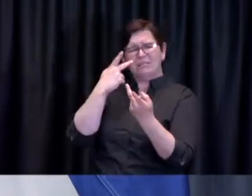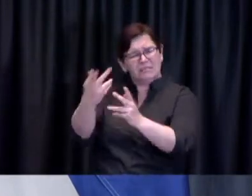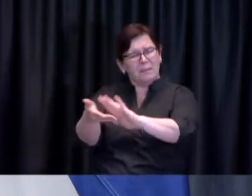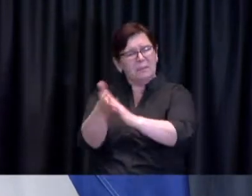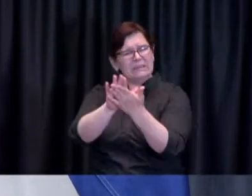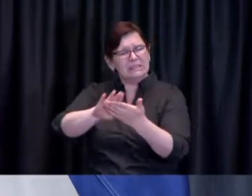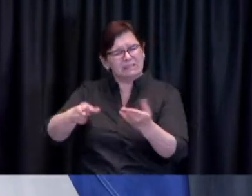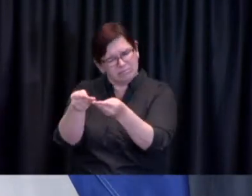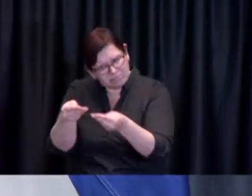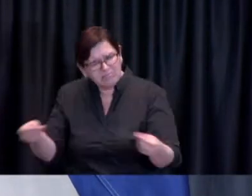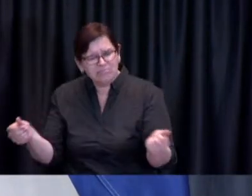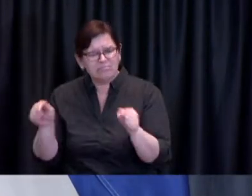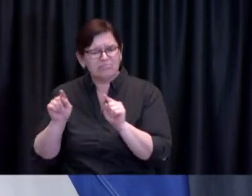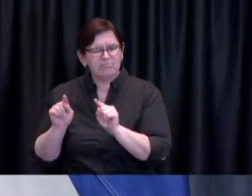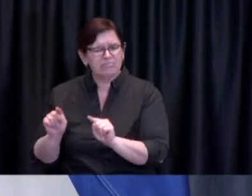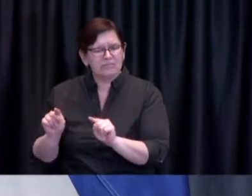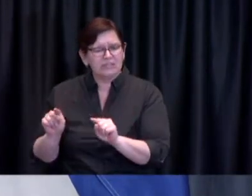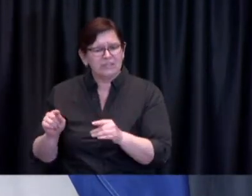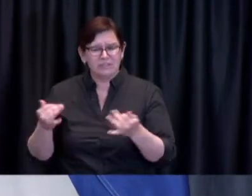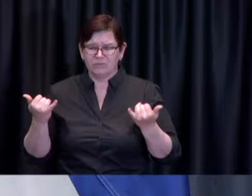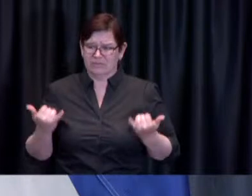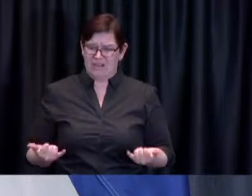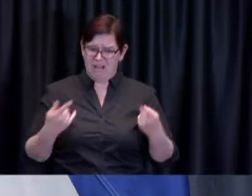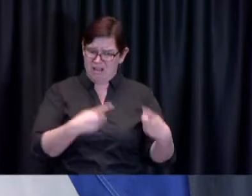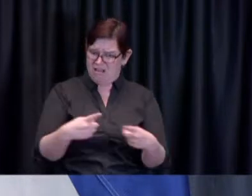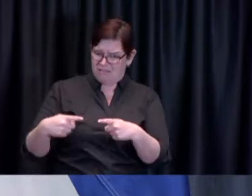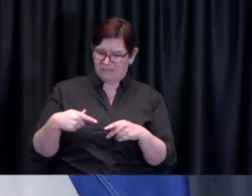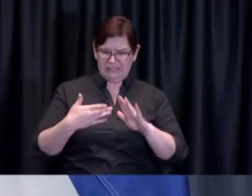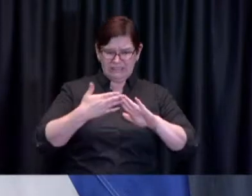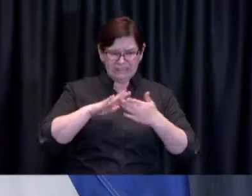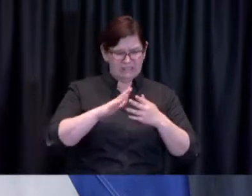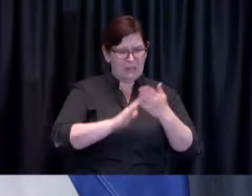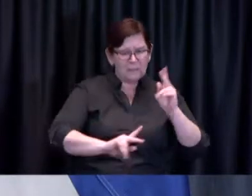here in our city there are people who would describe themselves as pro-israeli there are